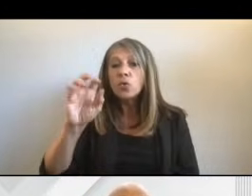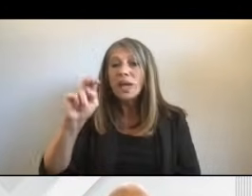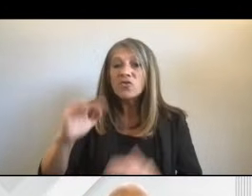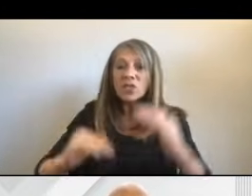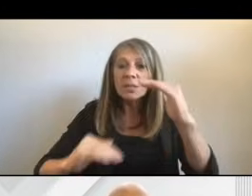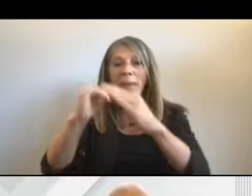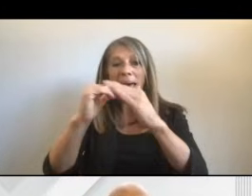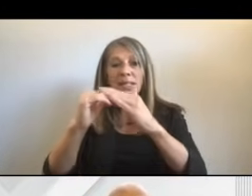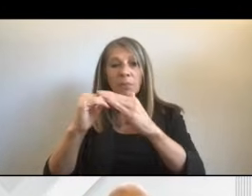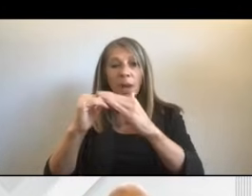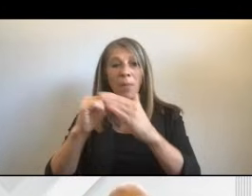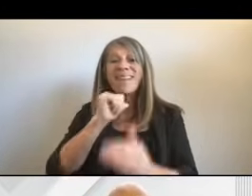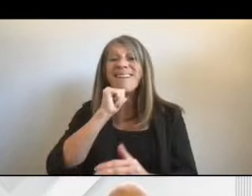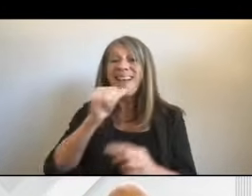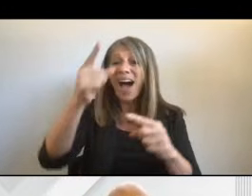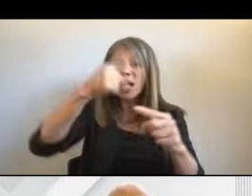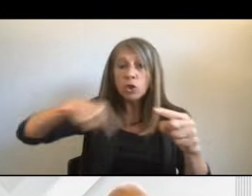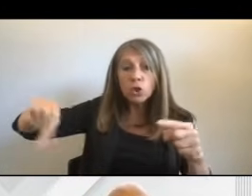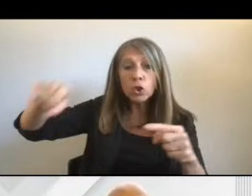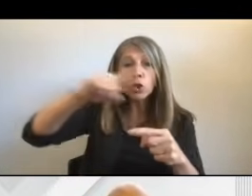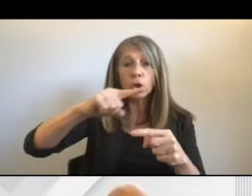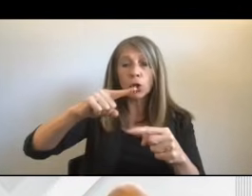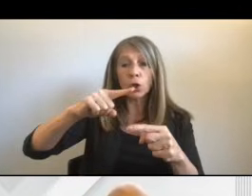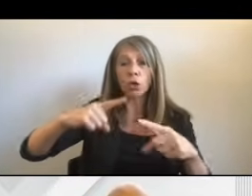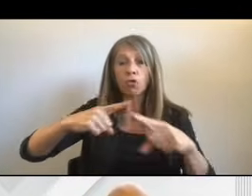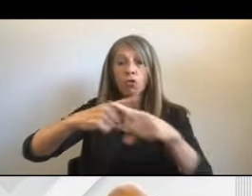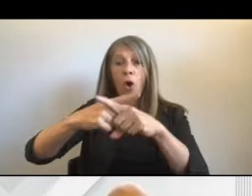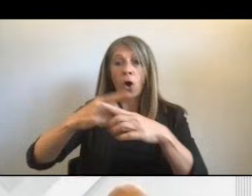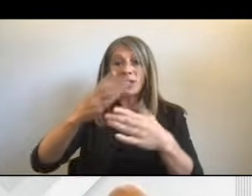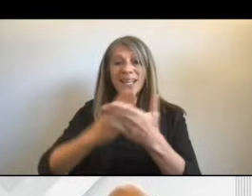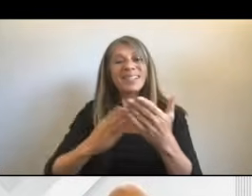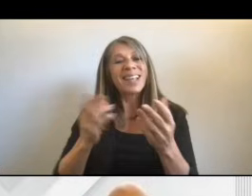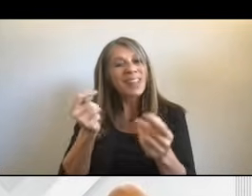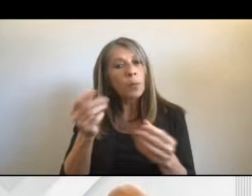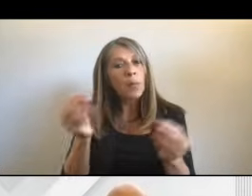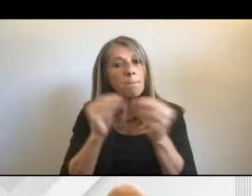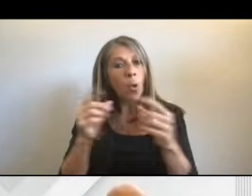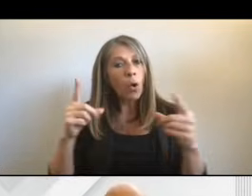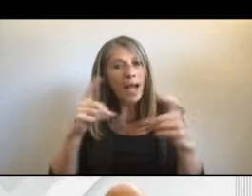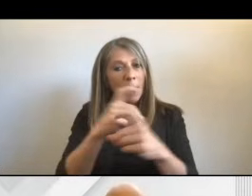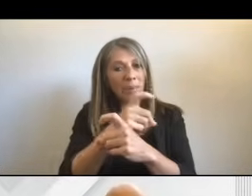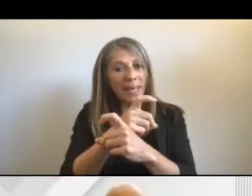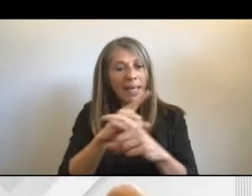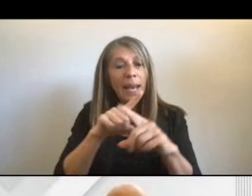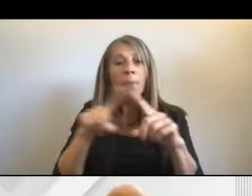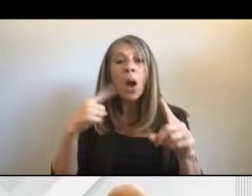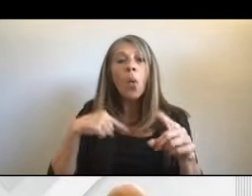Non-circular cross-sections gets a little more complicated, but we do allow a non-circular